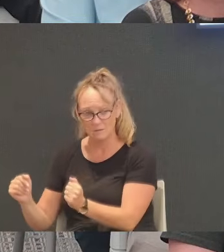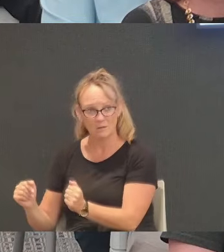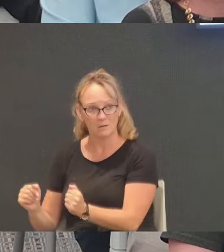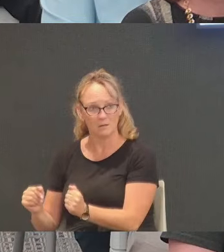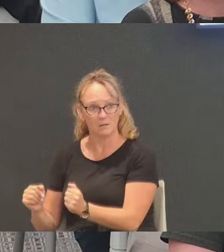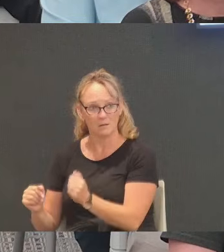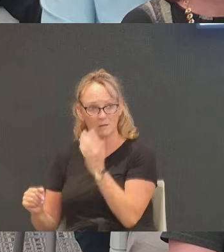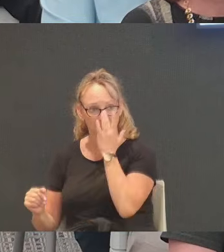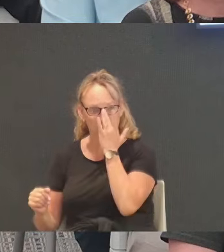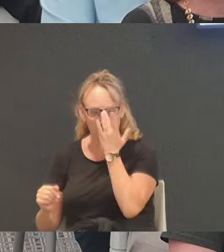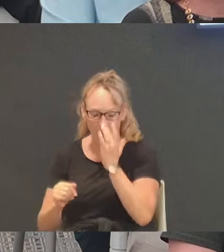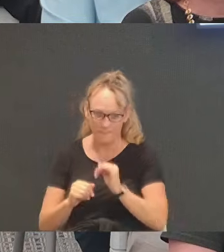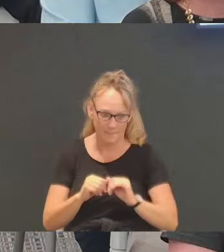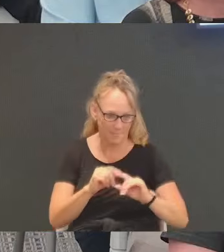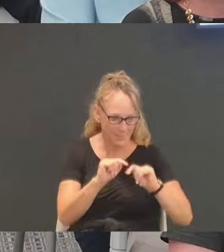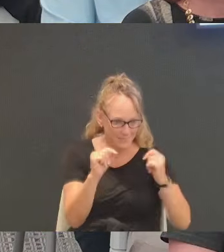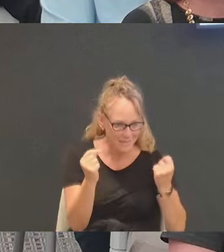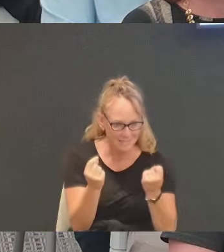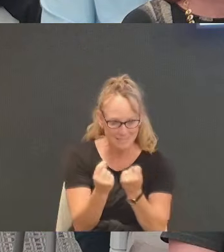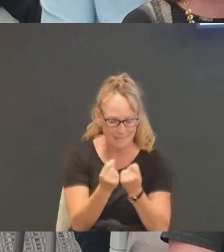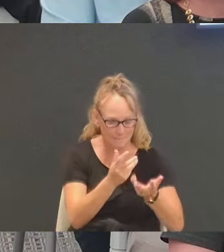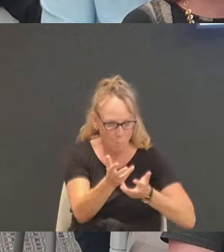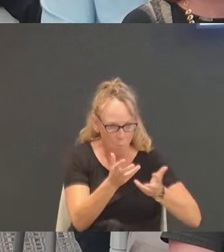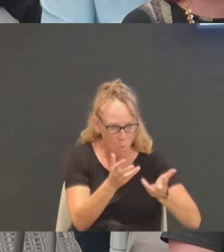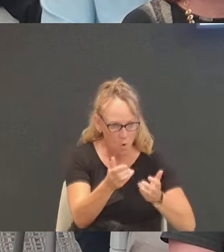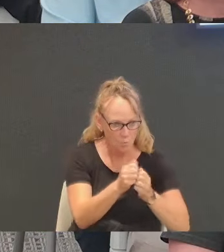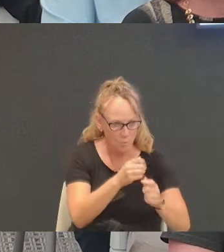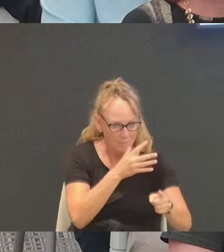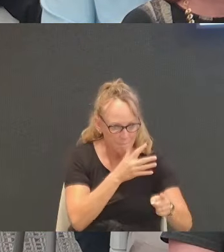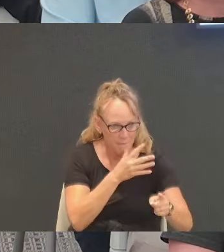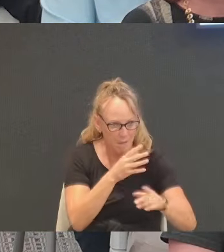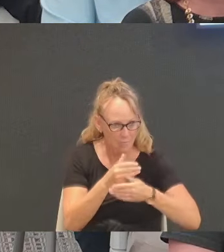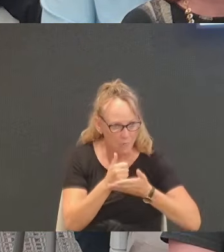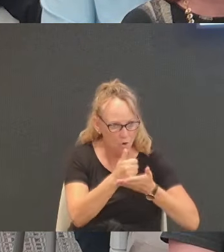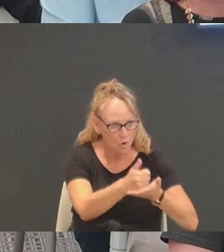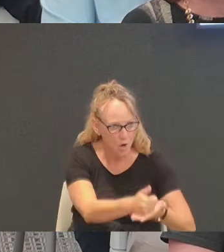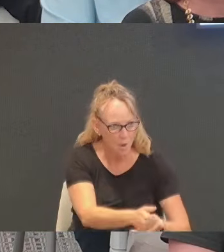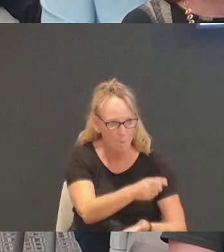team worked day and night with the mother to help with these decisions like signing a DNR,